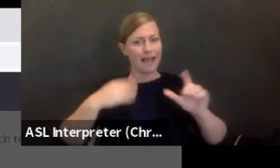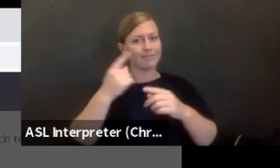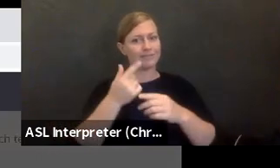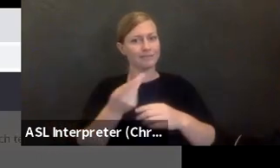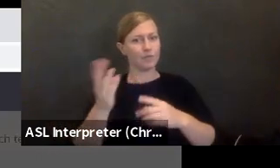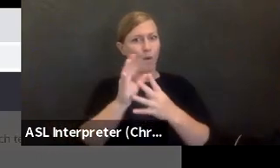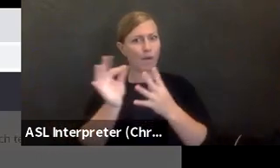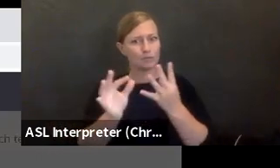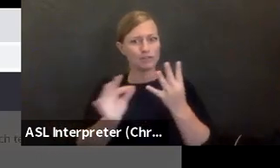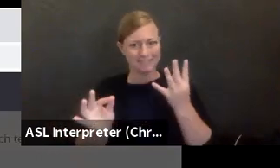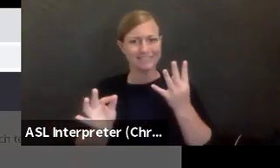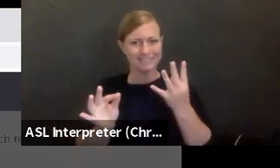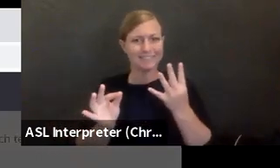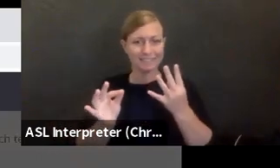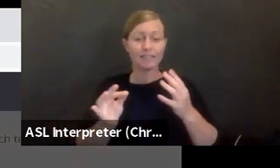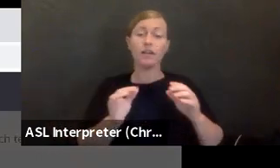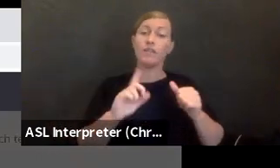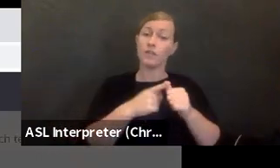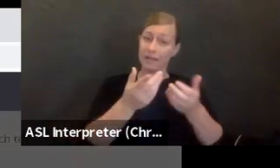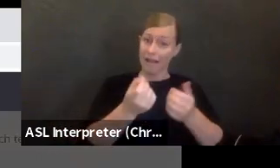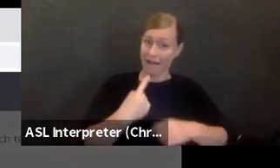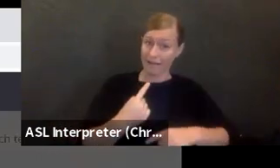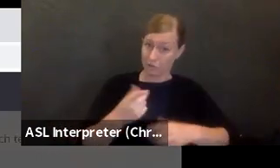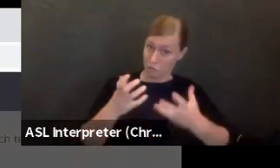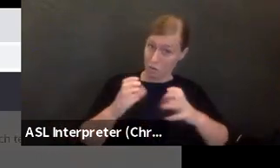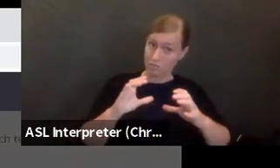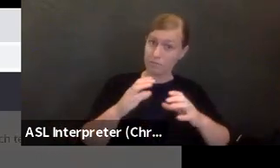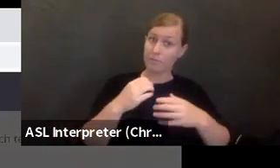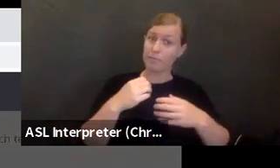and we will teach that in a second but let's start with create a team.